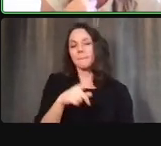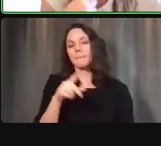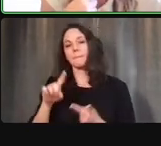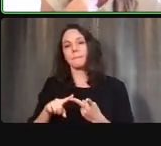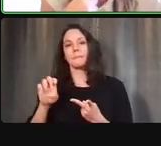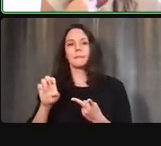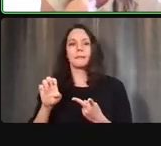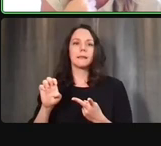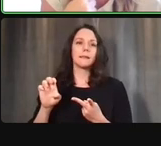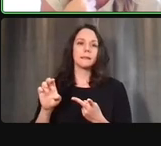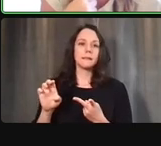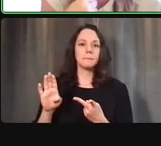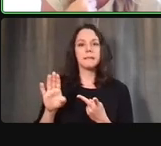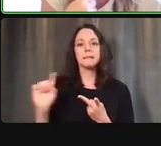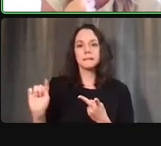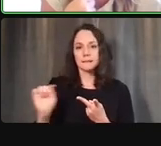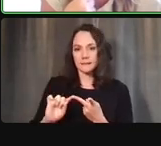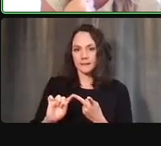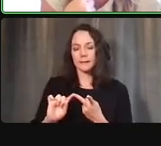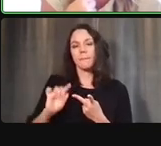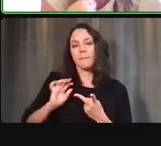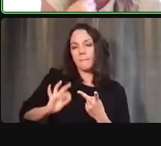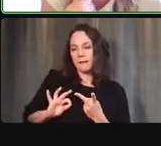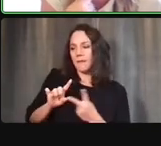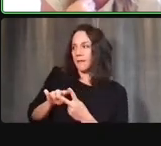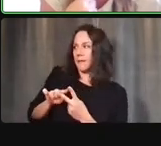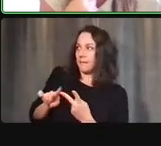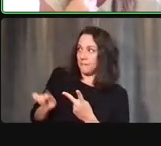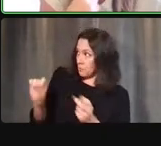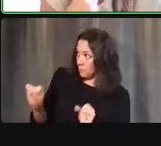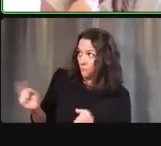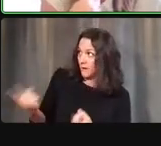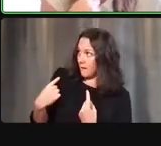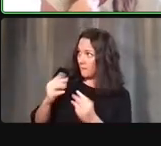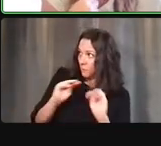And that is something that we're making sure that people know about as we reach